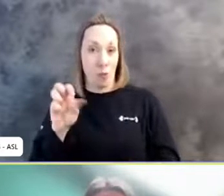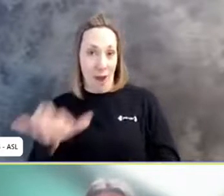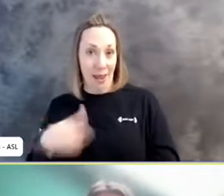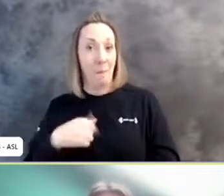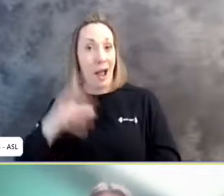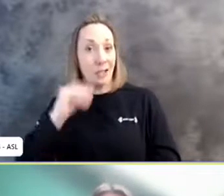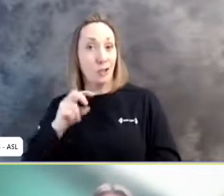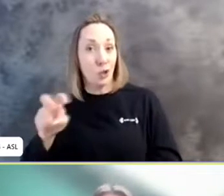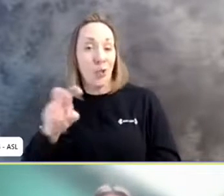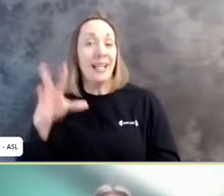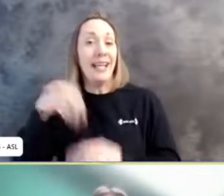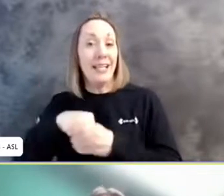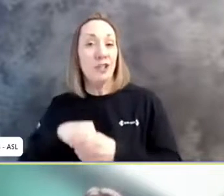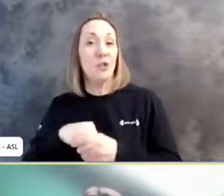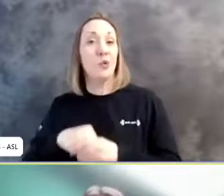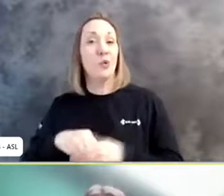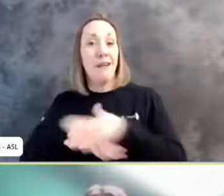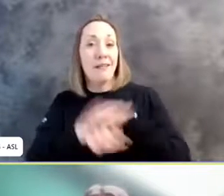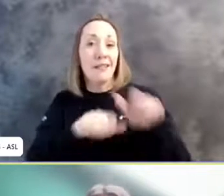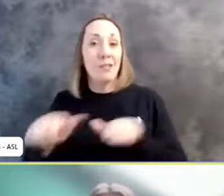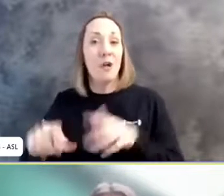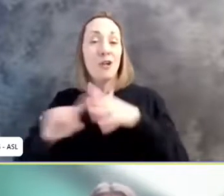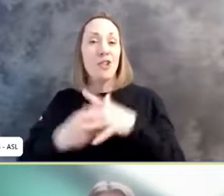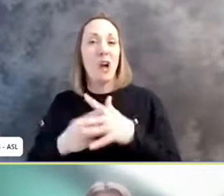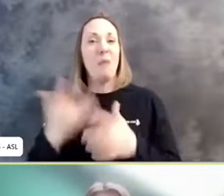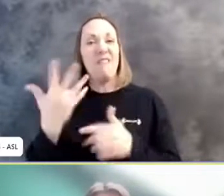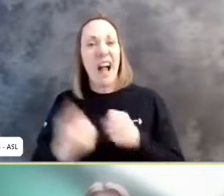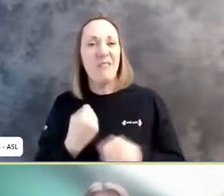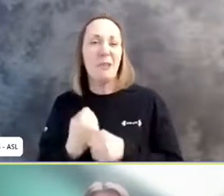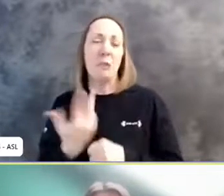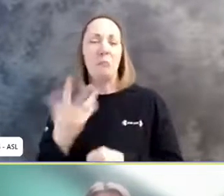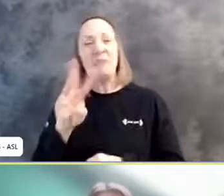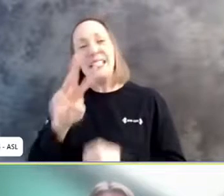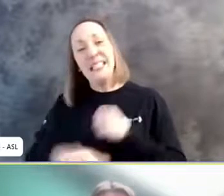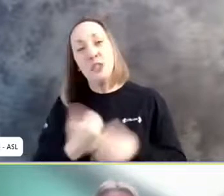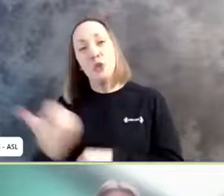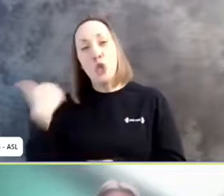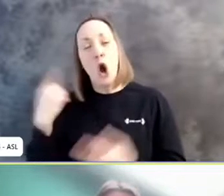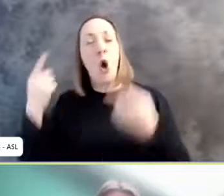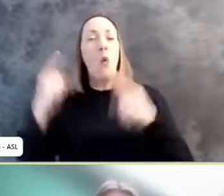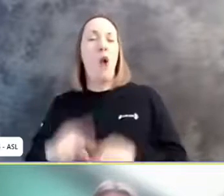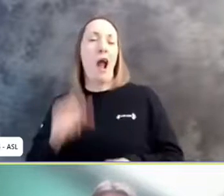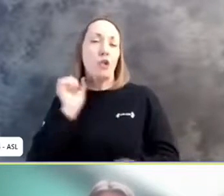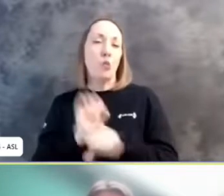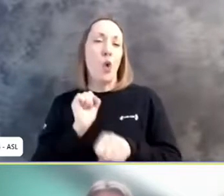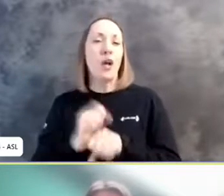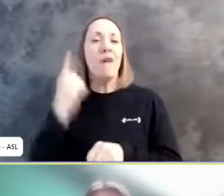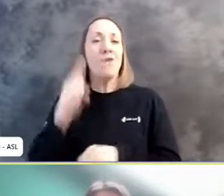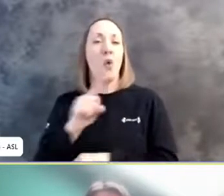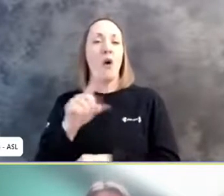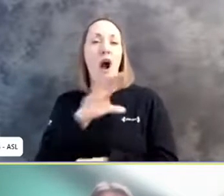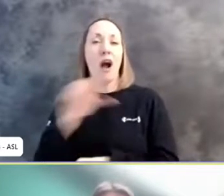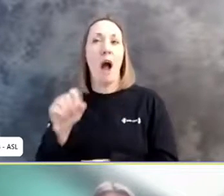is Sarah Fossheim and I'm an independent accessibility specialist. My journey into accessibility started six